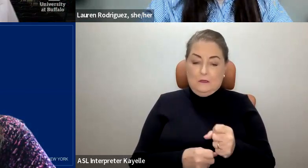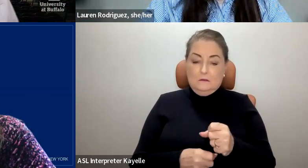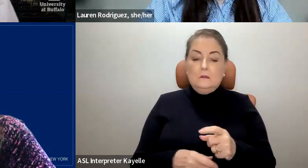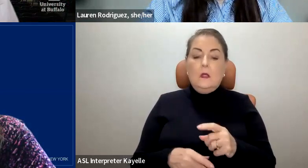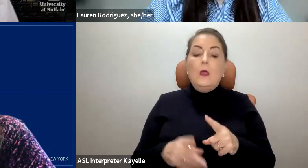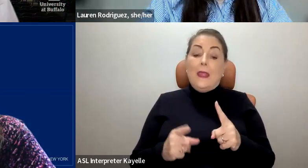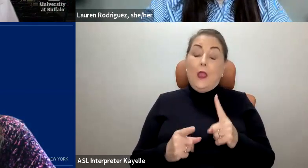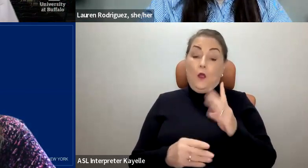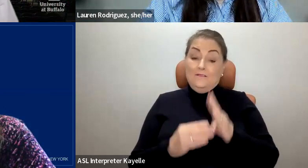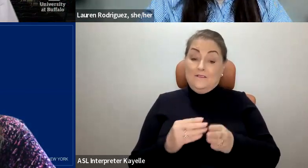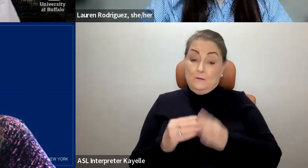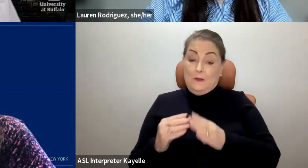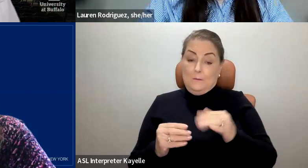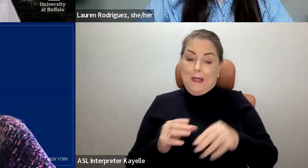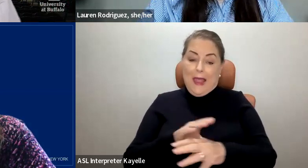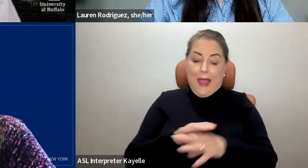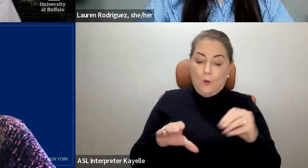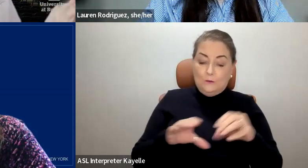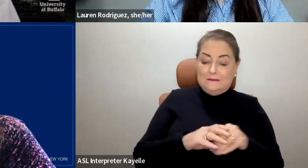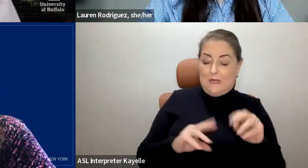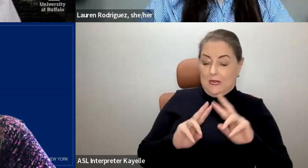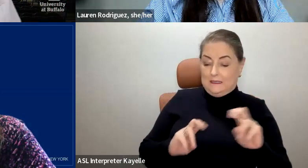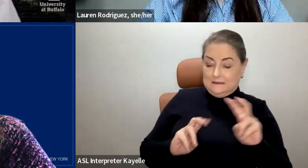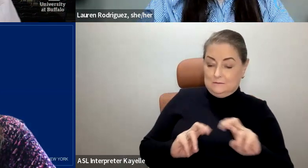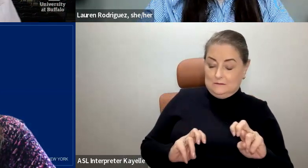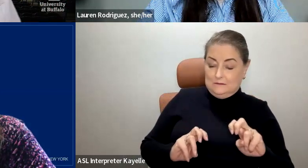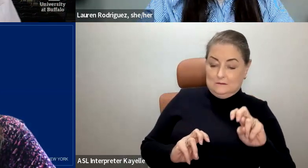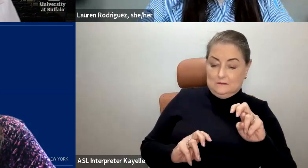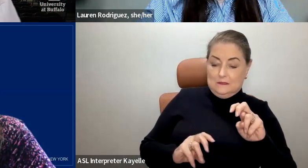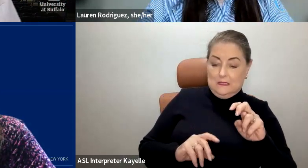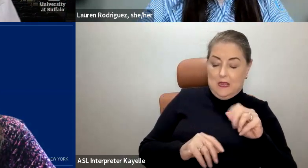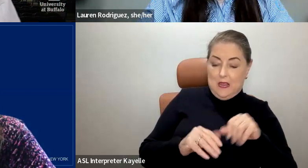accessibility experts or some of the largest companies do have